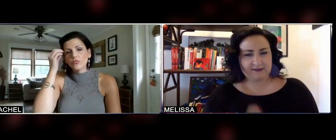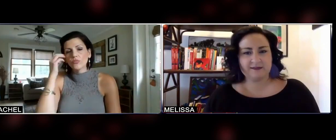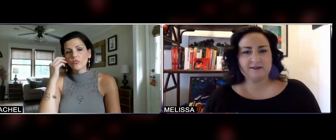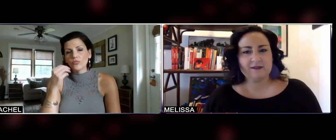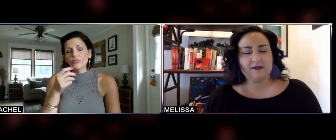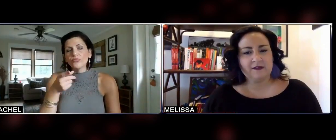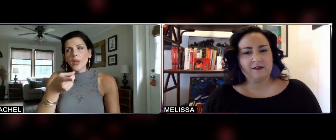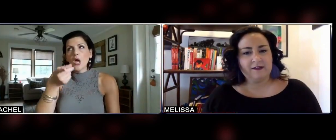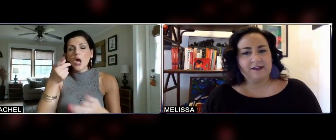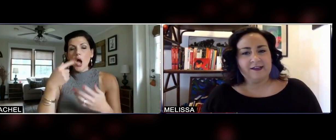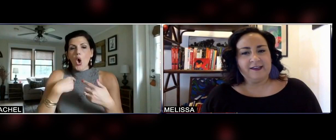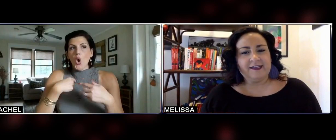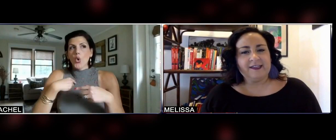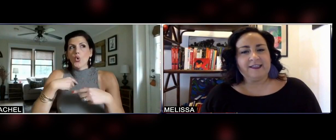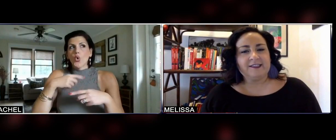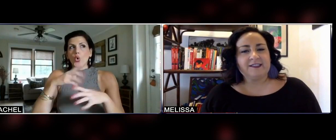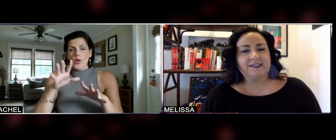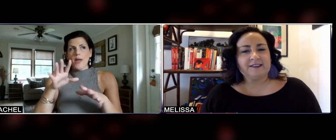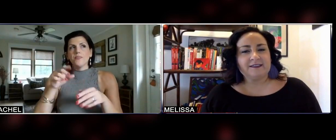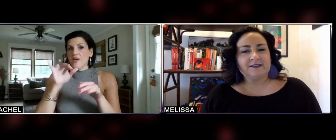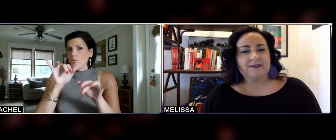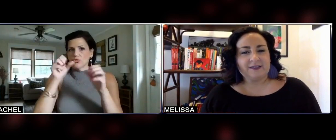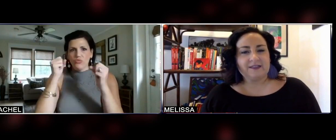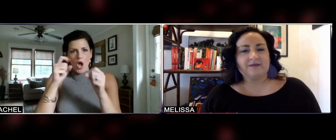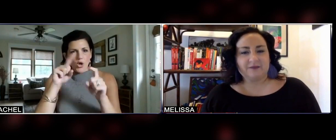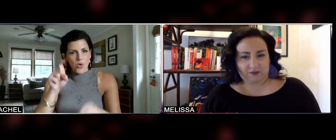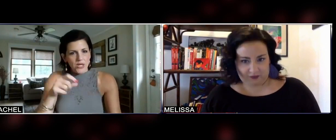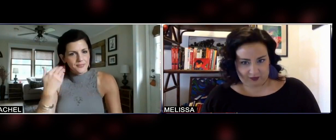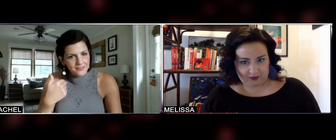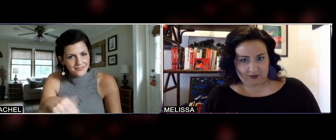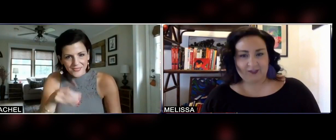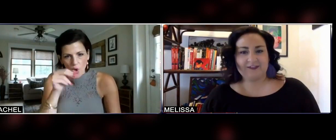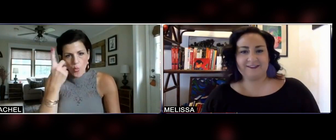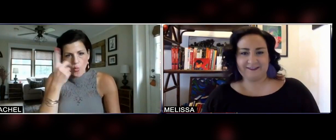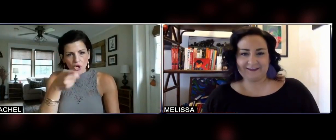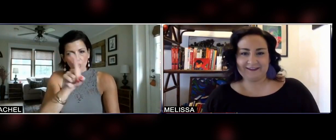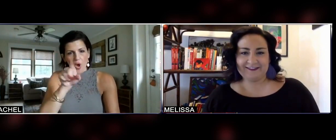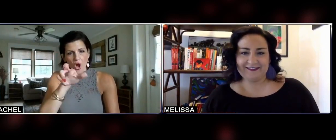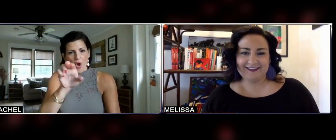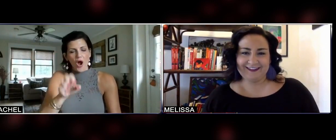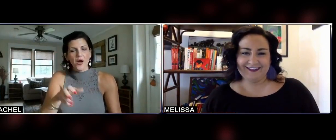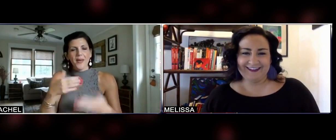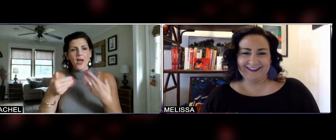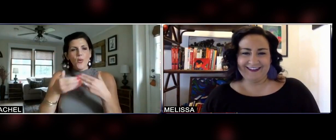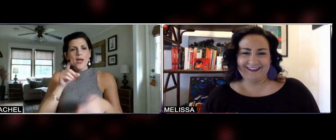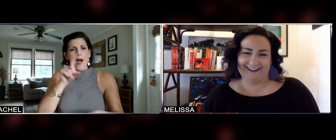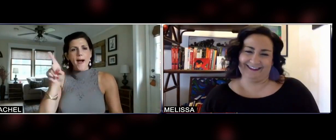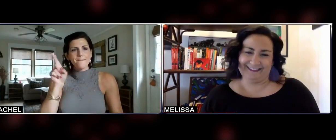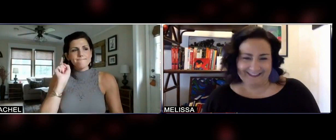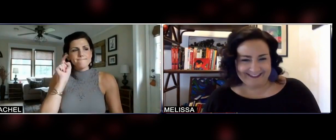That's a strong question, wow! No wonder you're where you are now...